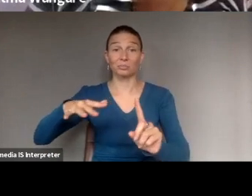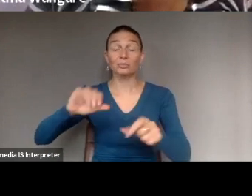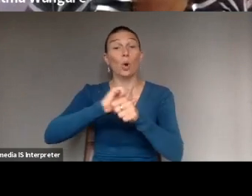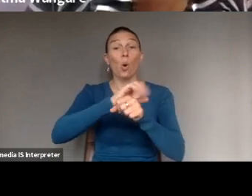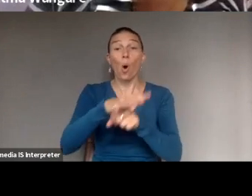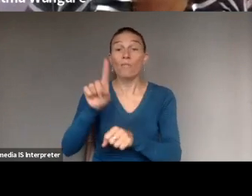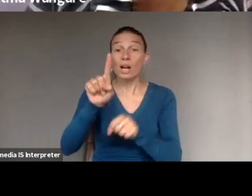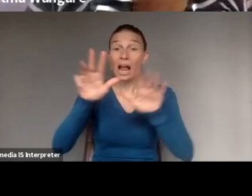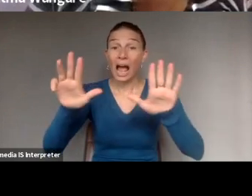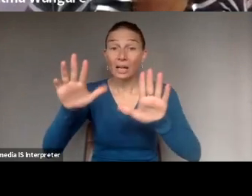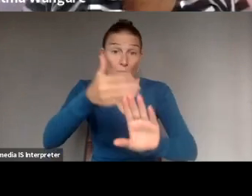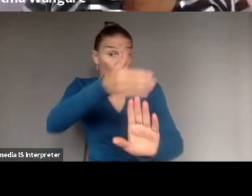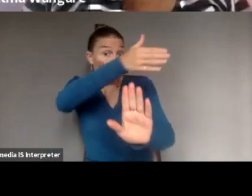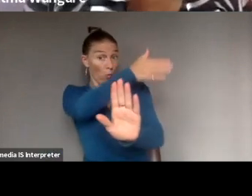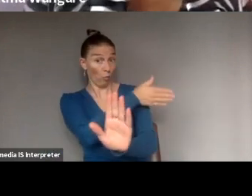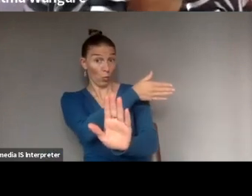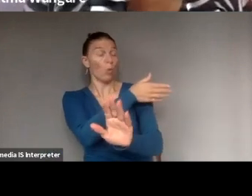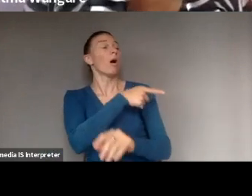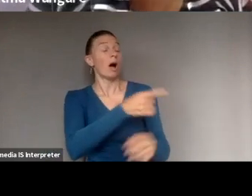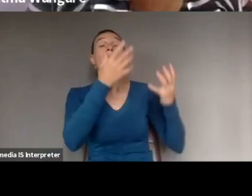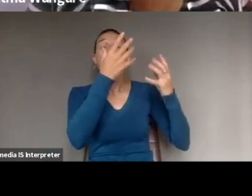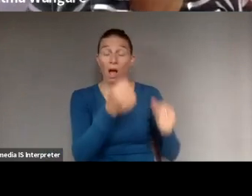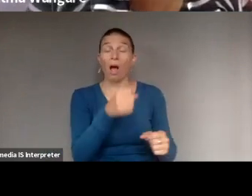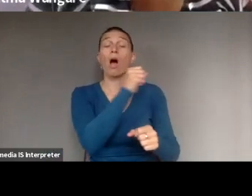We have a social protection programme known as [unintelligible].